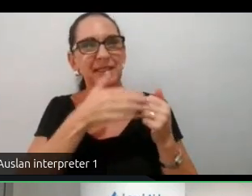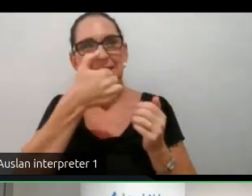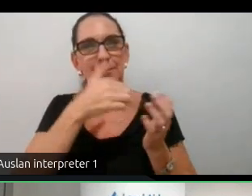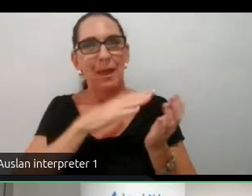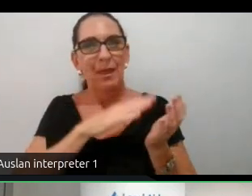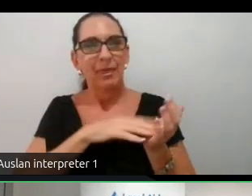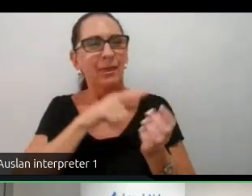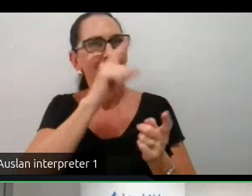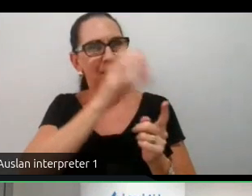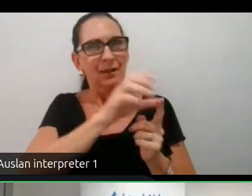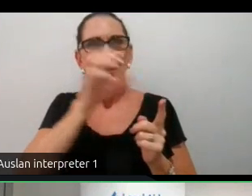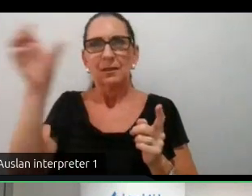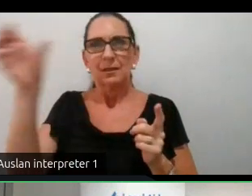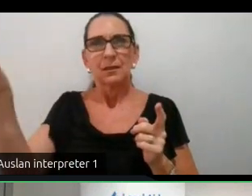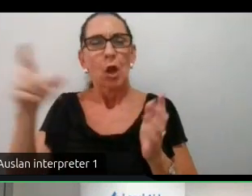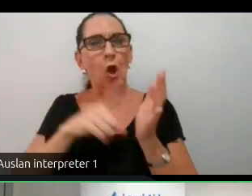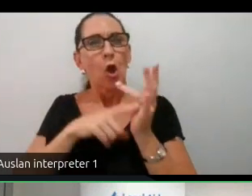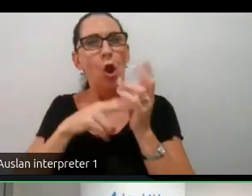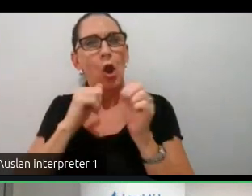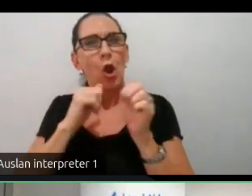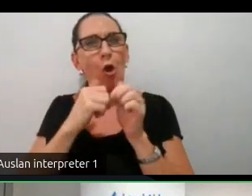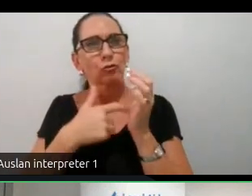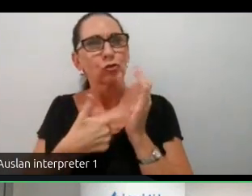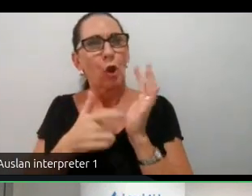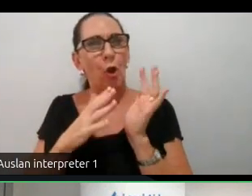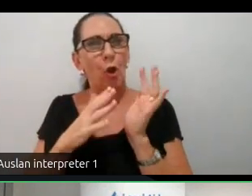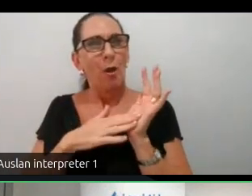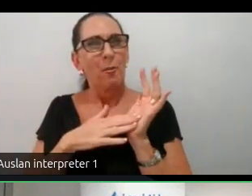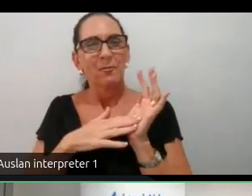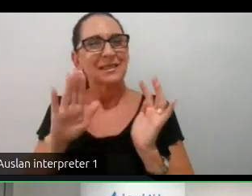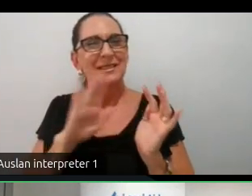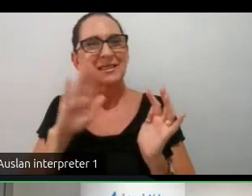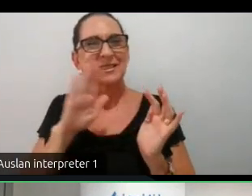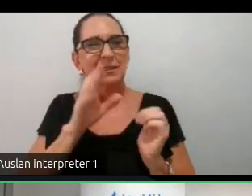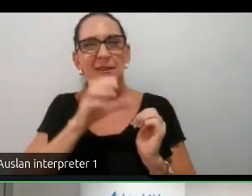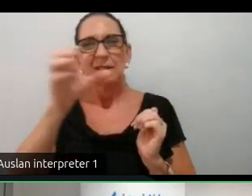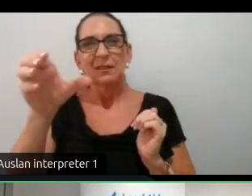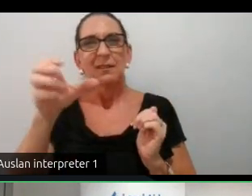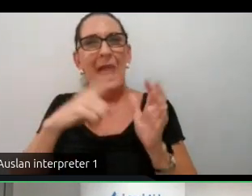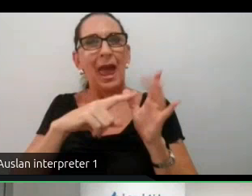put people into long-term residential rental options. not month by month short stay Airbnb